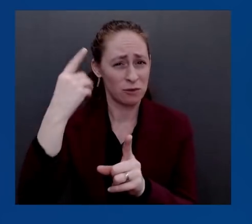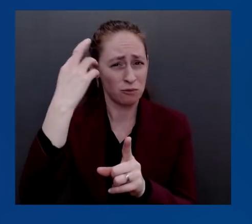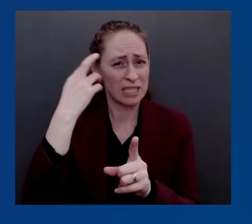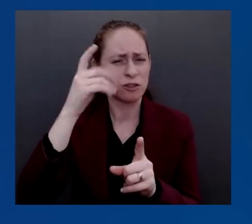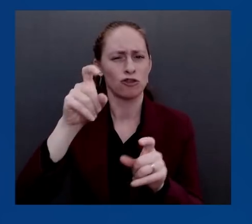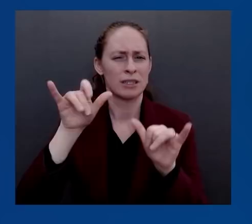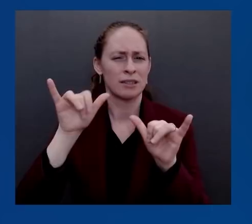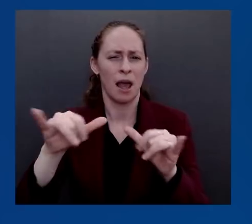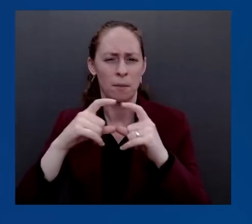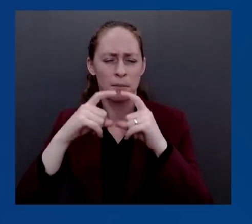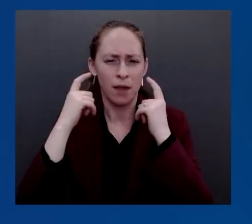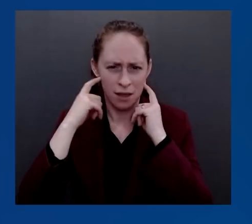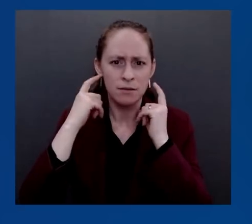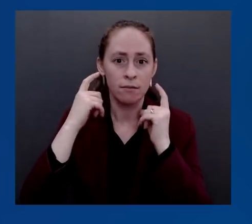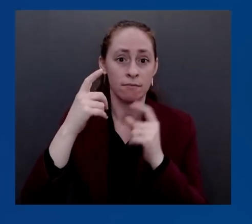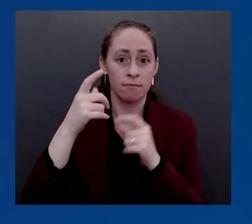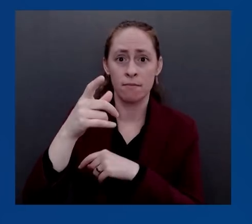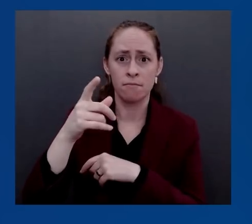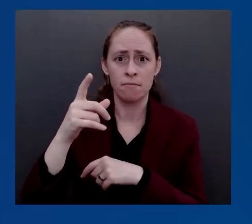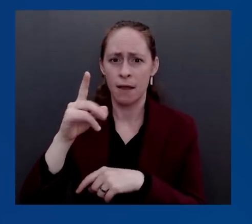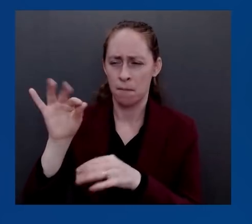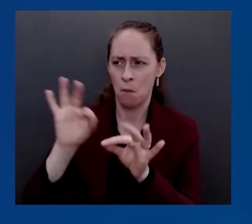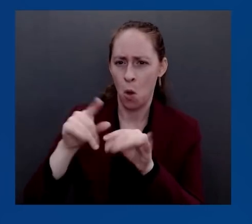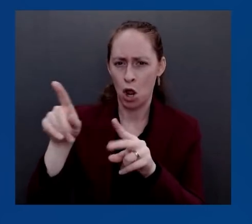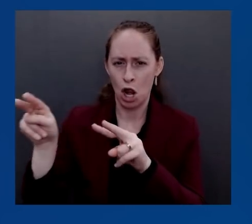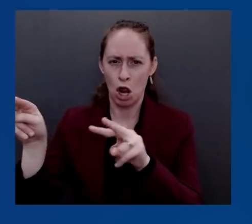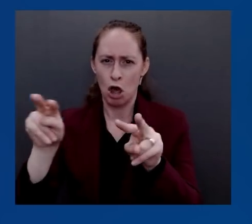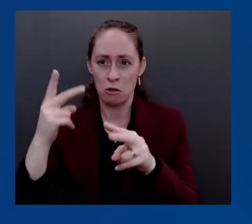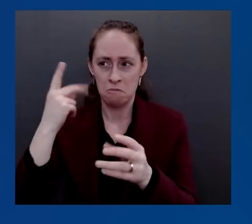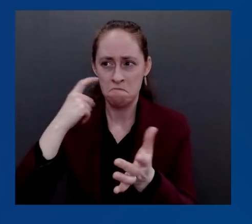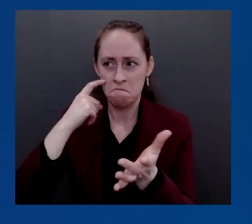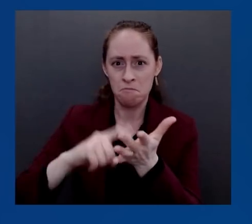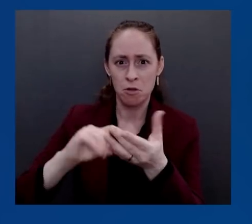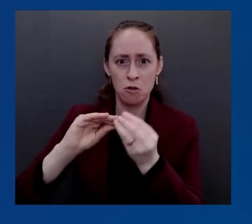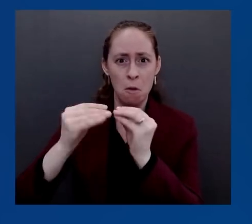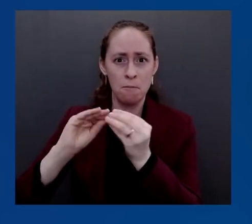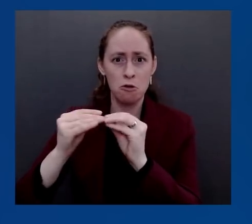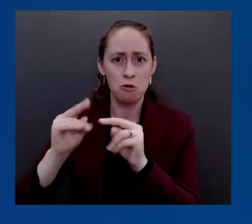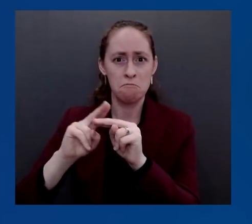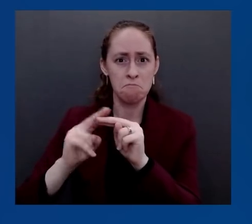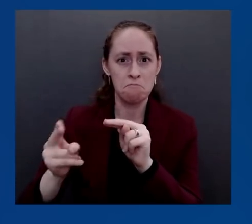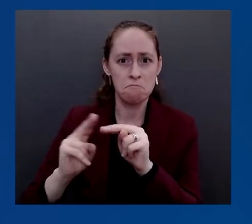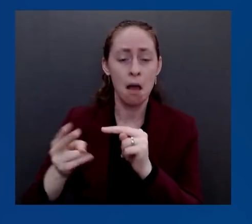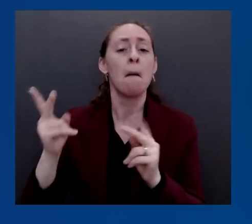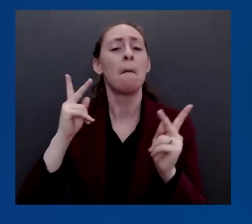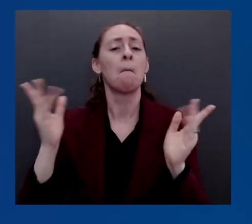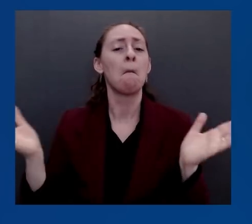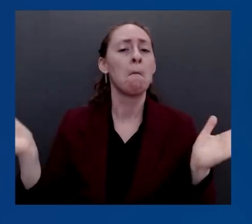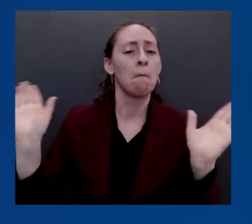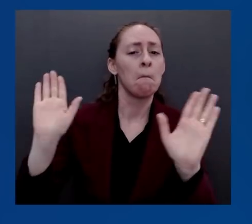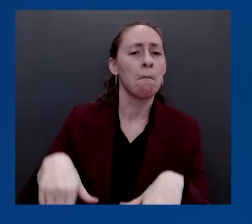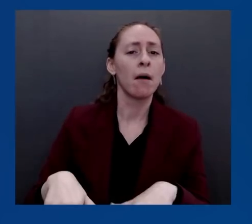with taking off their mask. But as Jeff noted, we want -- we certainly want people to have the flexibility to wear one if they so choose.